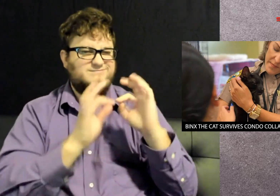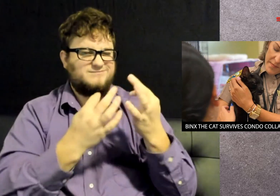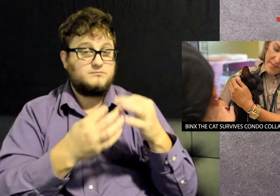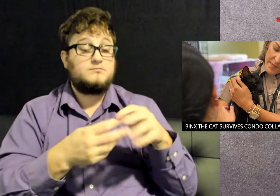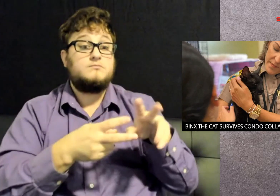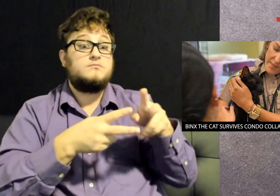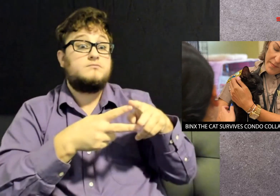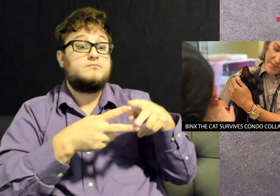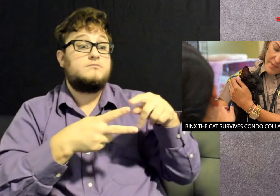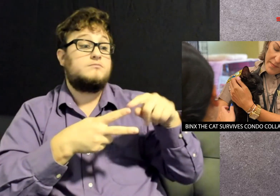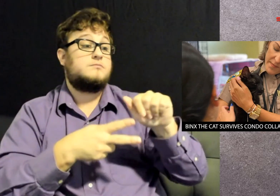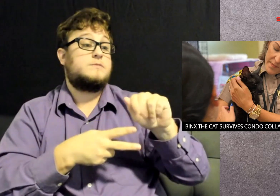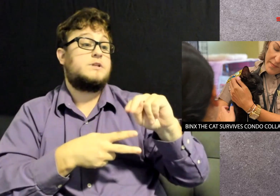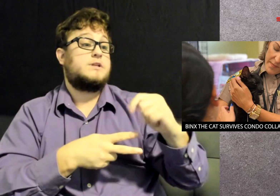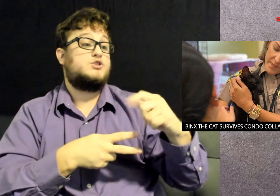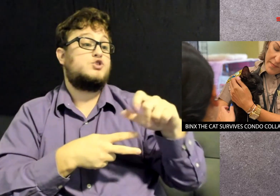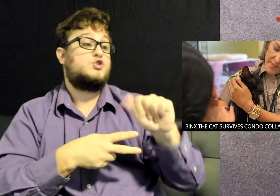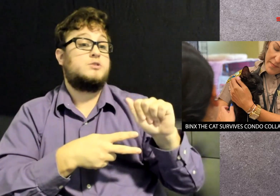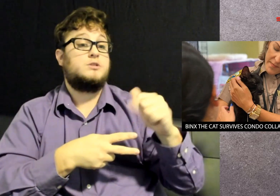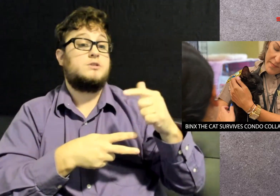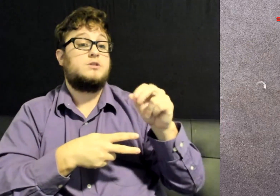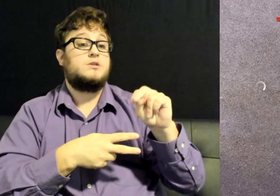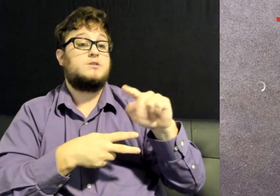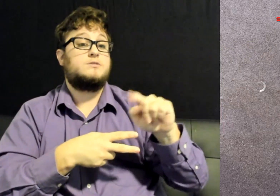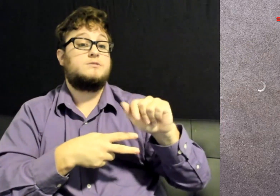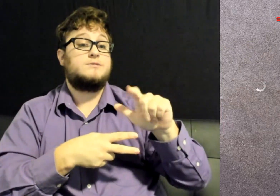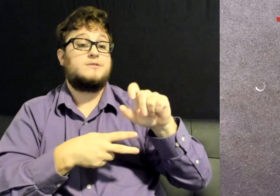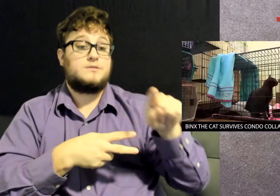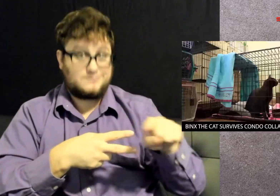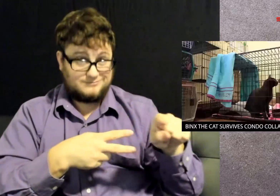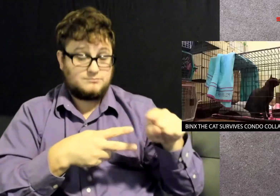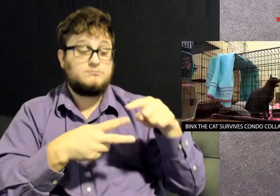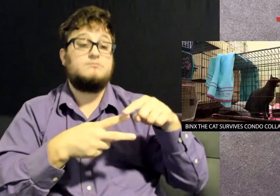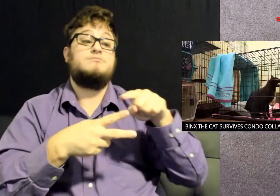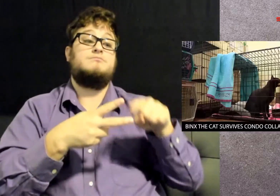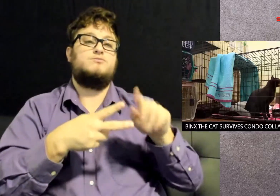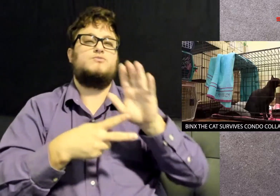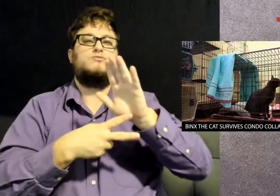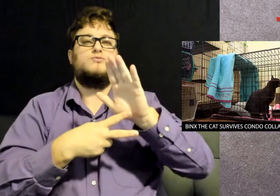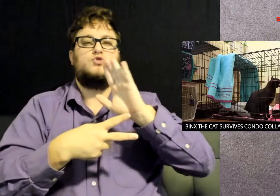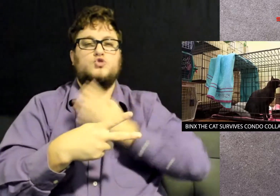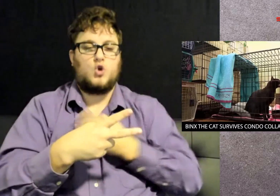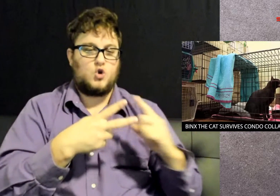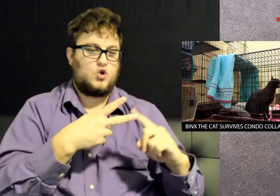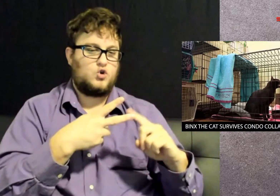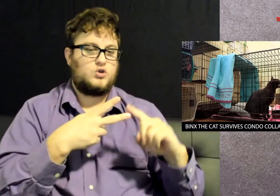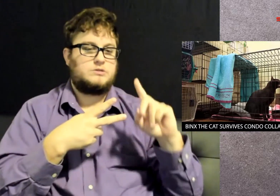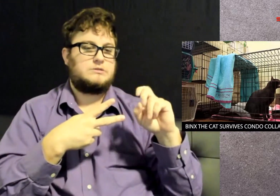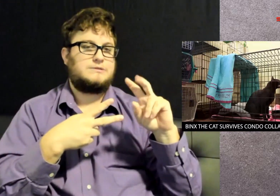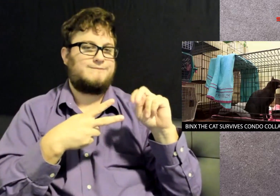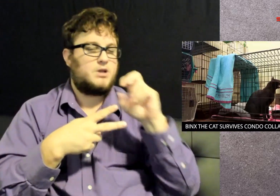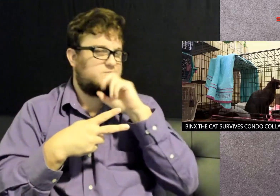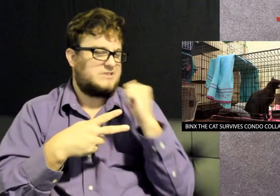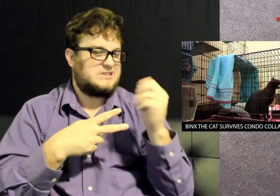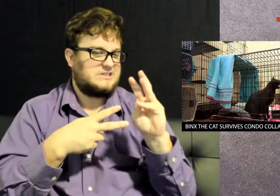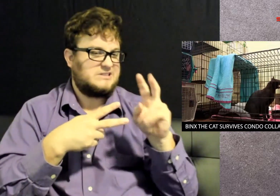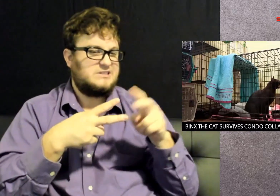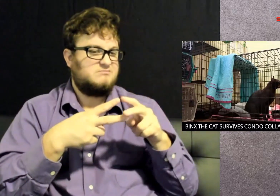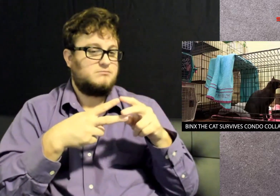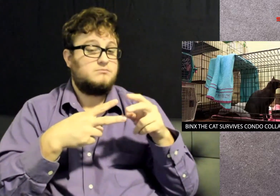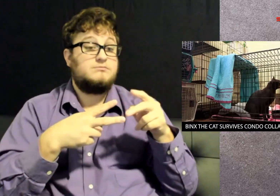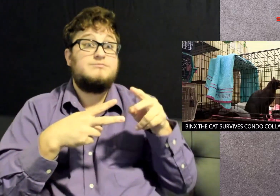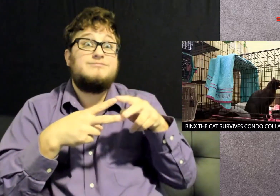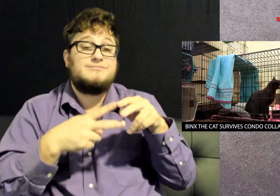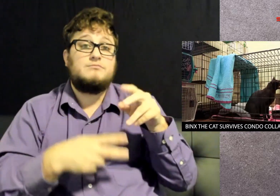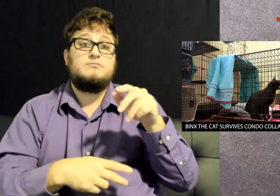Binx belonged to the Gonzalez family Angela Gonzalez and her 16-year-old daughter Devon